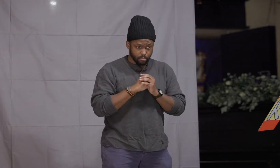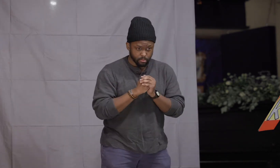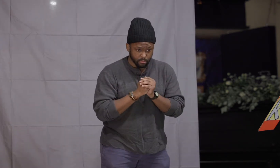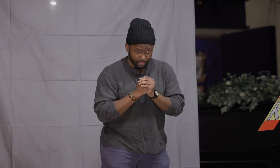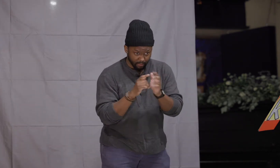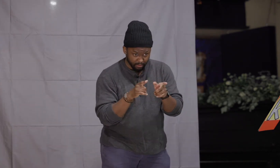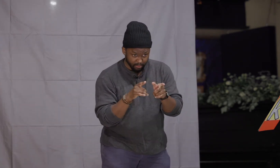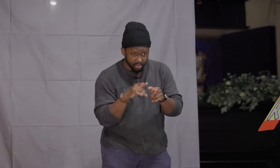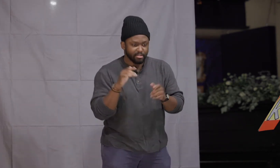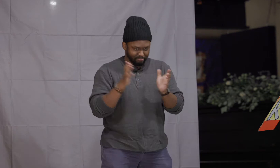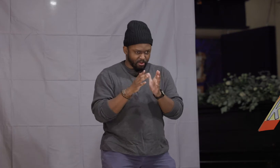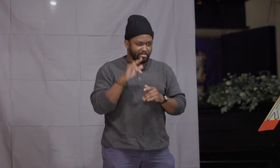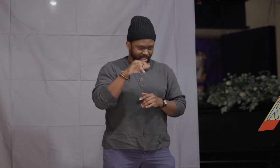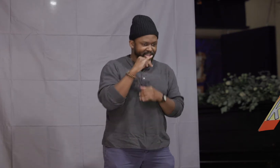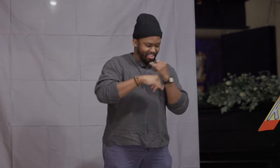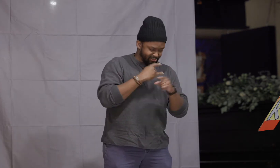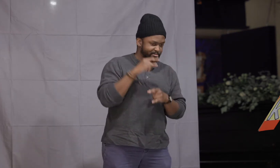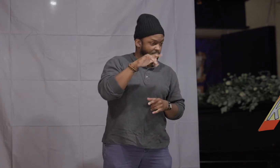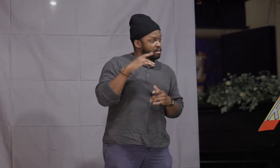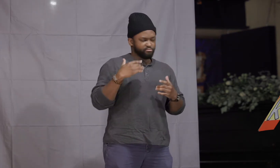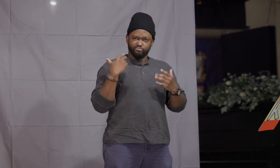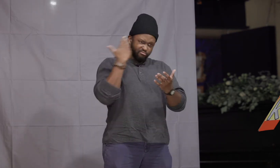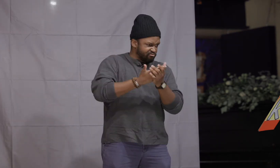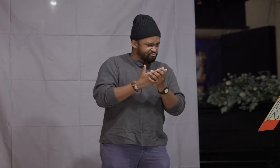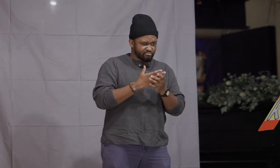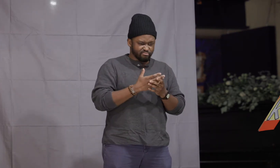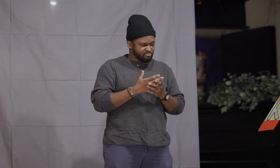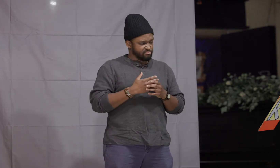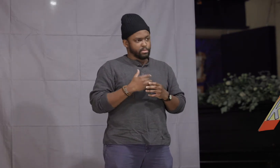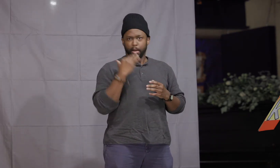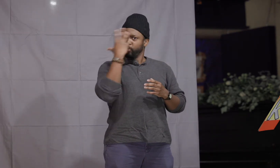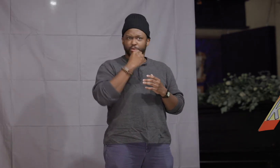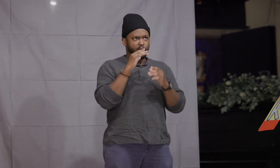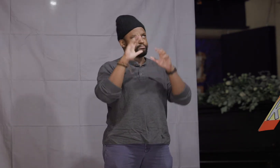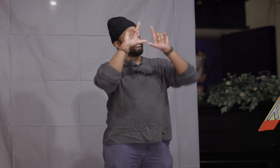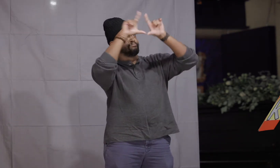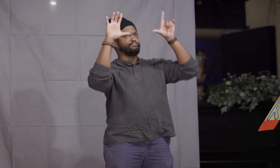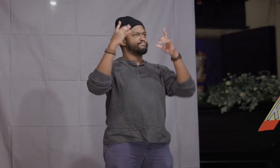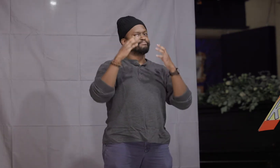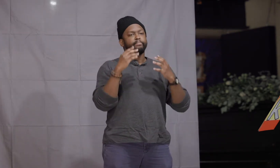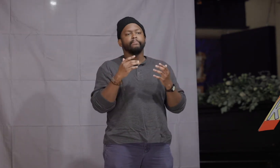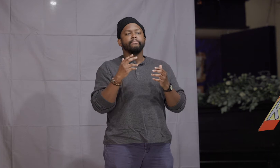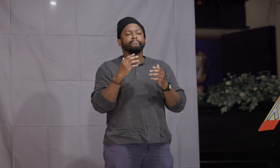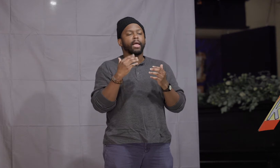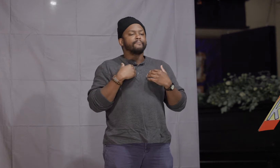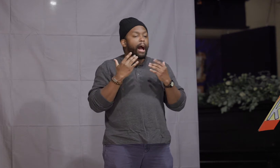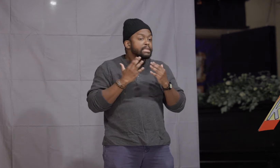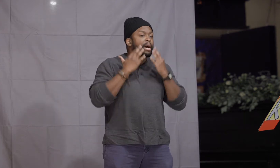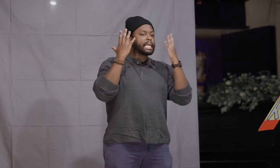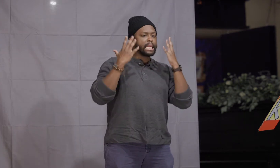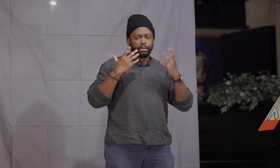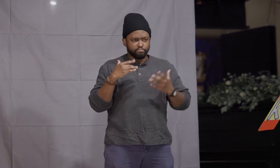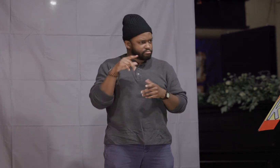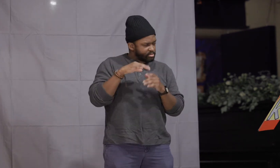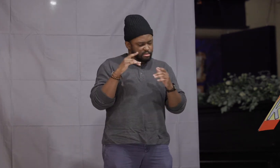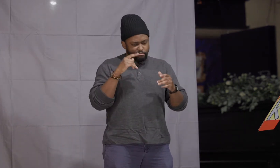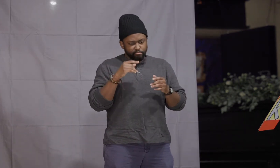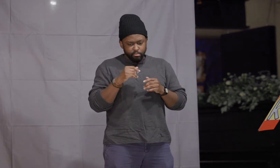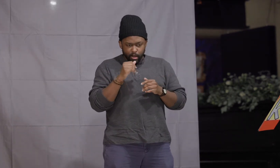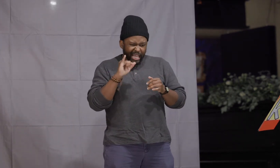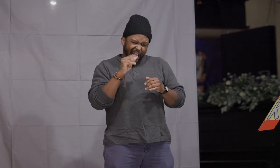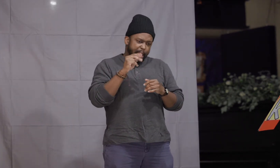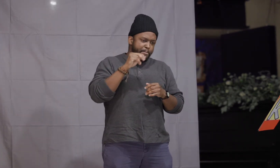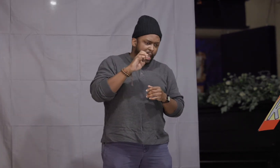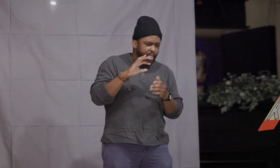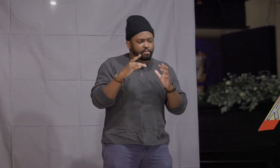It's pretty small in size, but very large in hospitality.